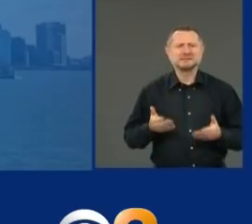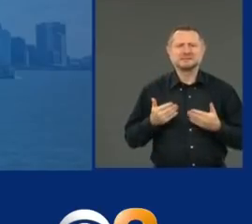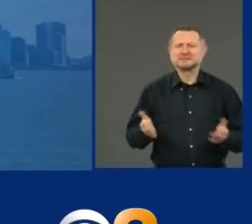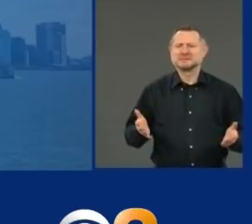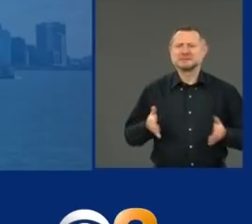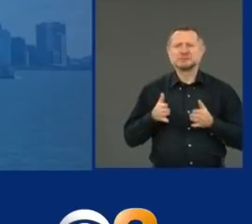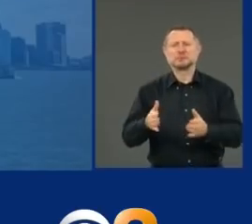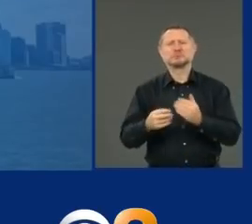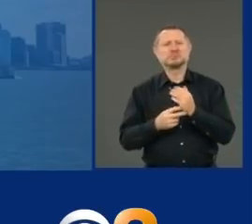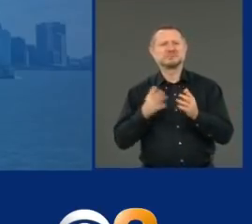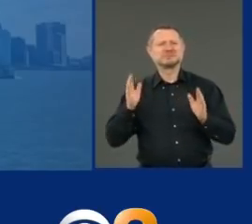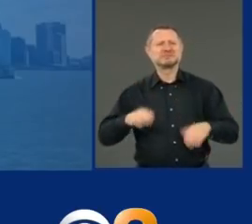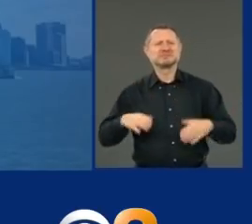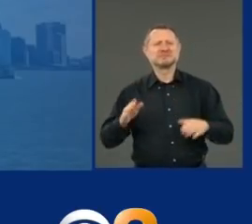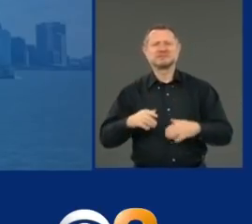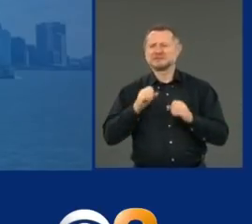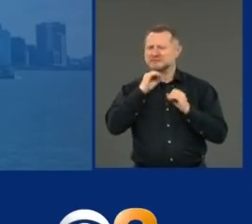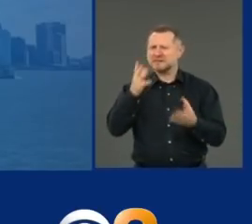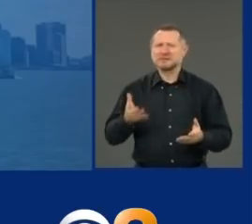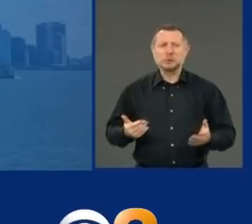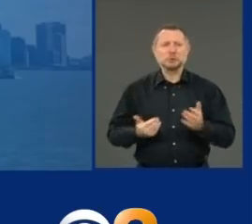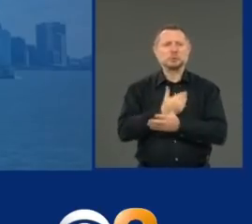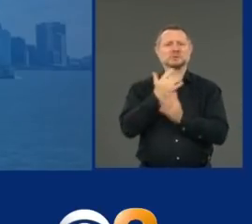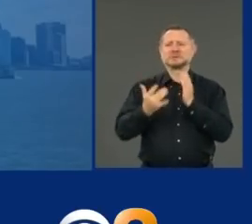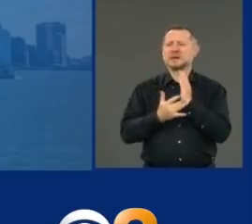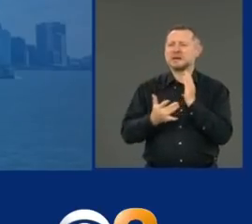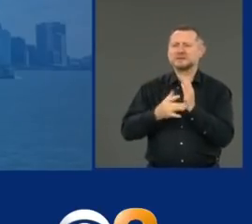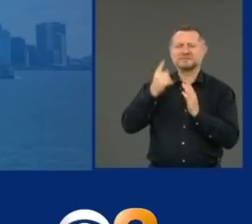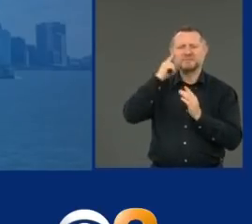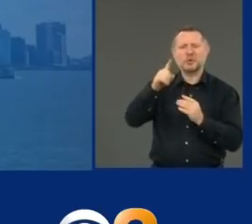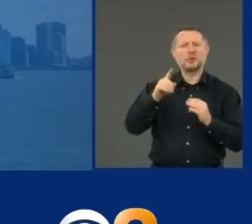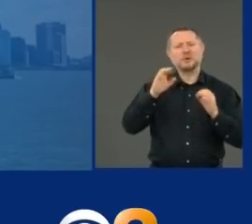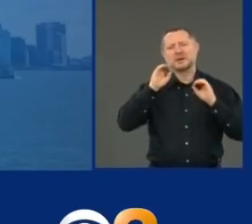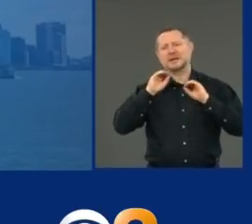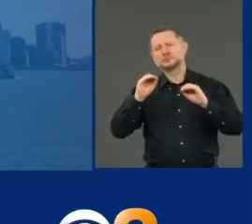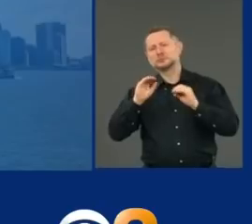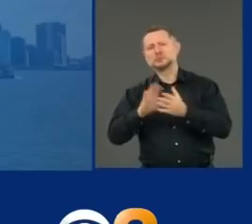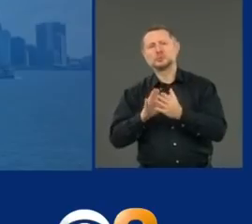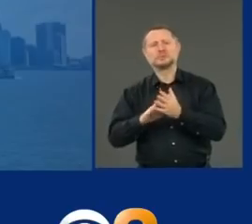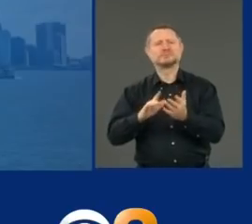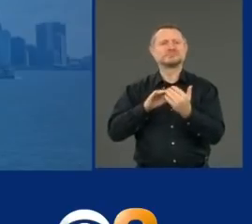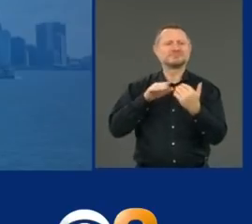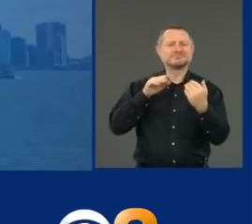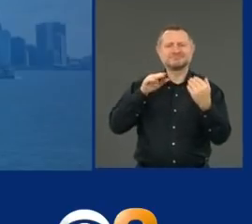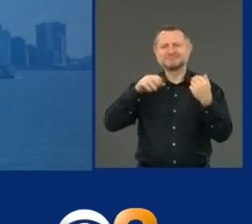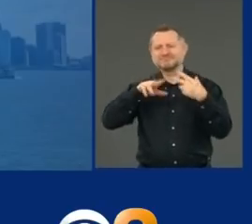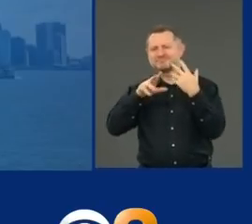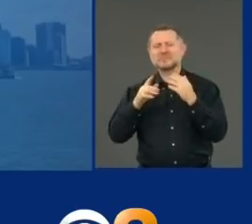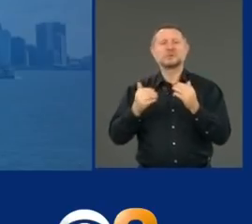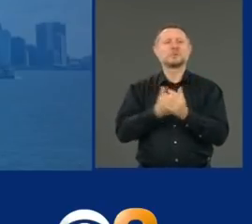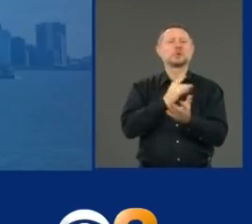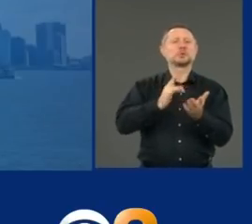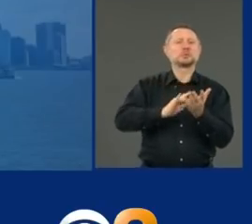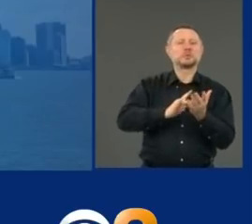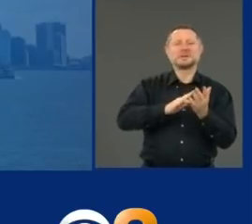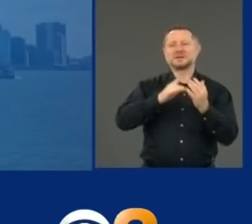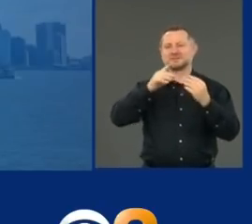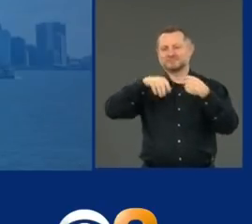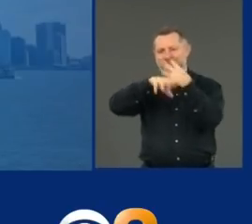YOU IMPROVE THE MASS TRANSIT SYSTEM AND REBUILD THE ROADS AND BRIDGES THAT HAVE BEEN FAILING AND NOBODY HAS DONE A